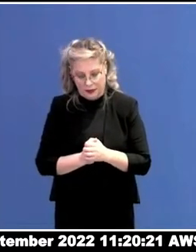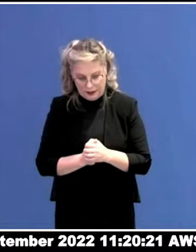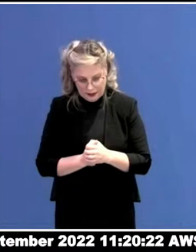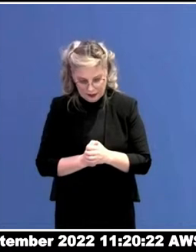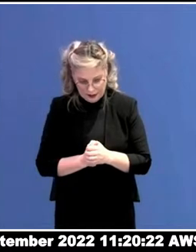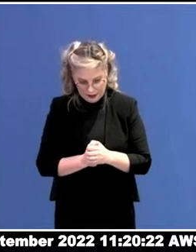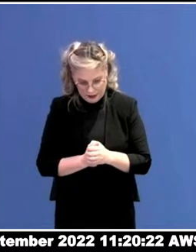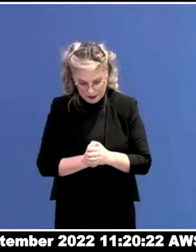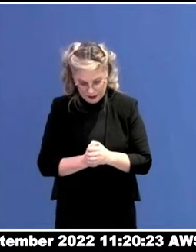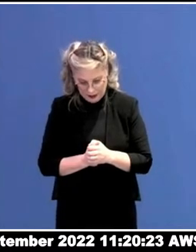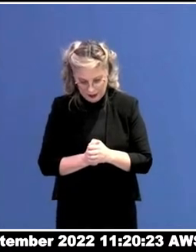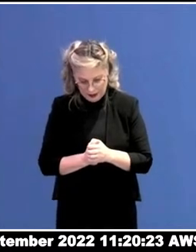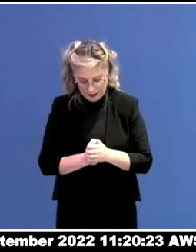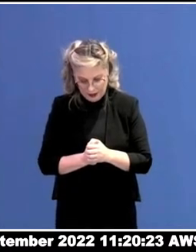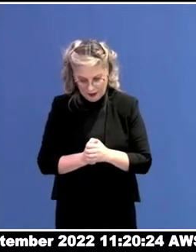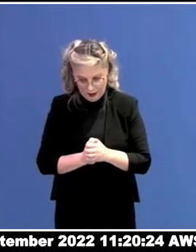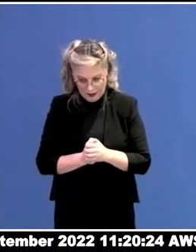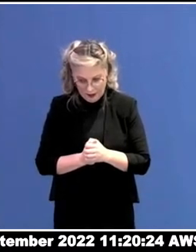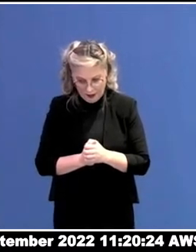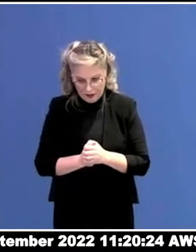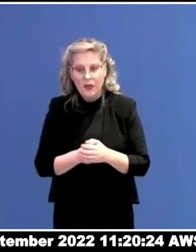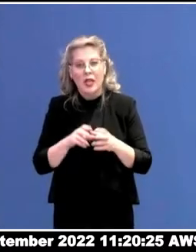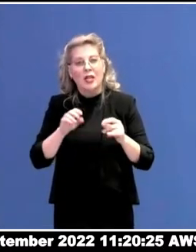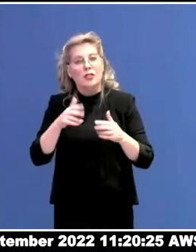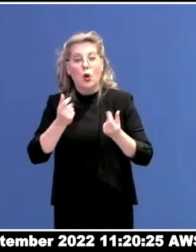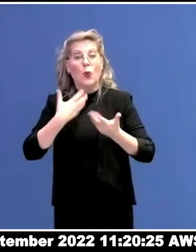and, therefore, it made it very easy to come into contact with the gentlemen at the